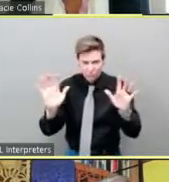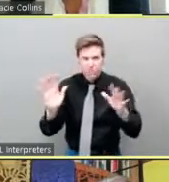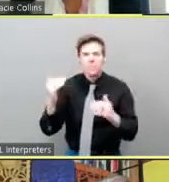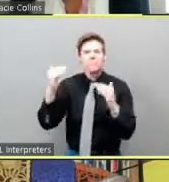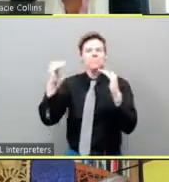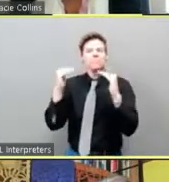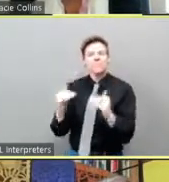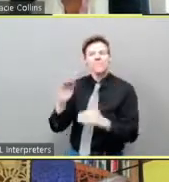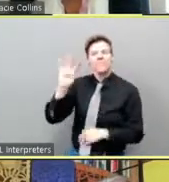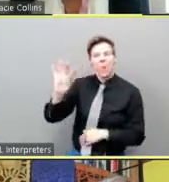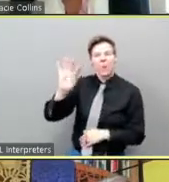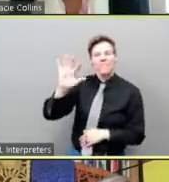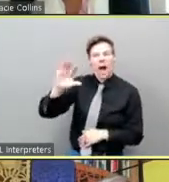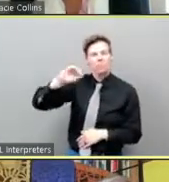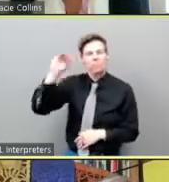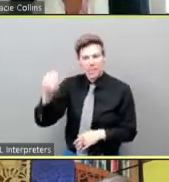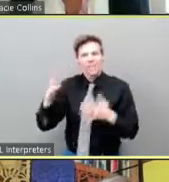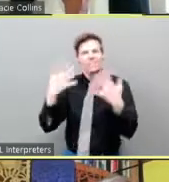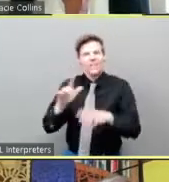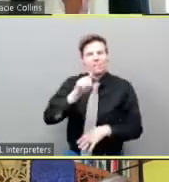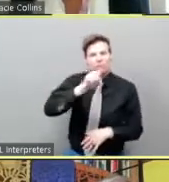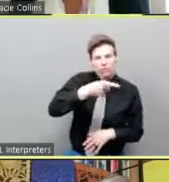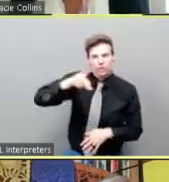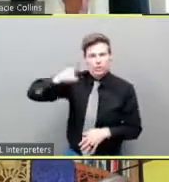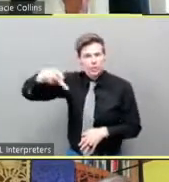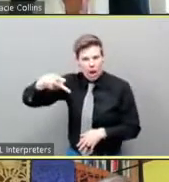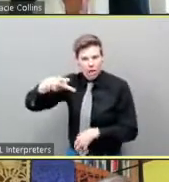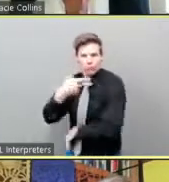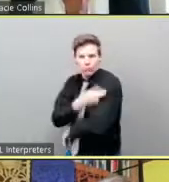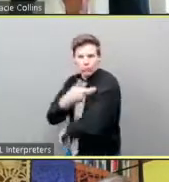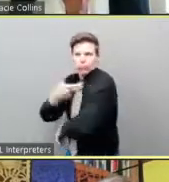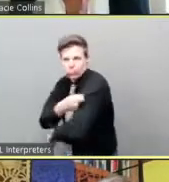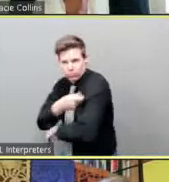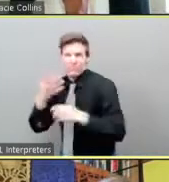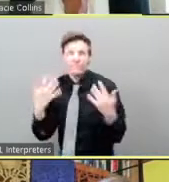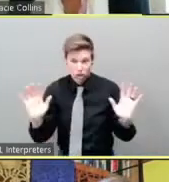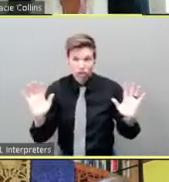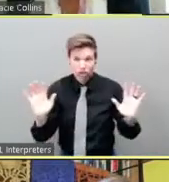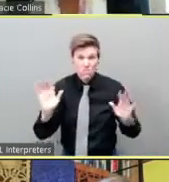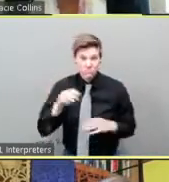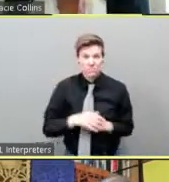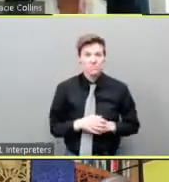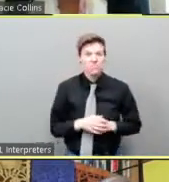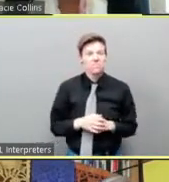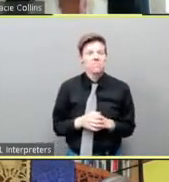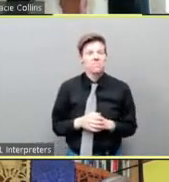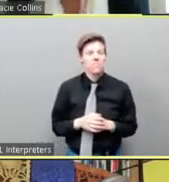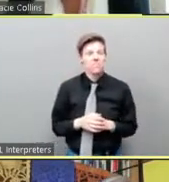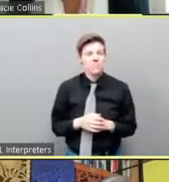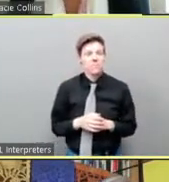vaccinated. Next slide. So when we think about our press conference last